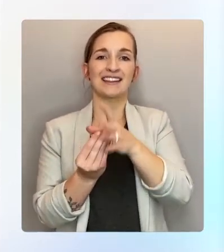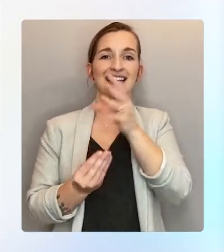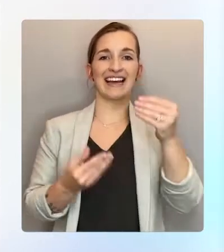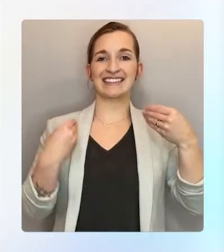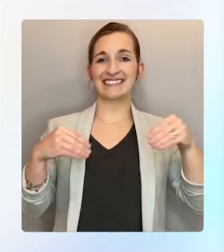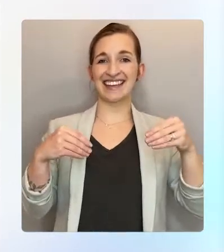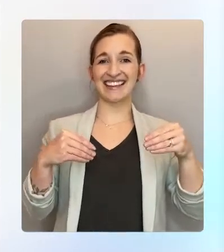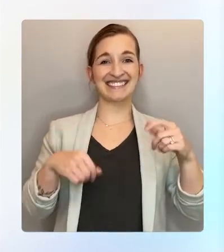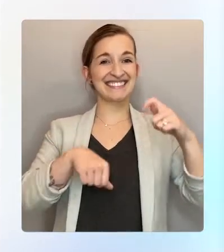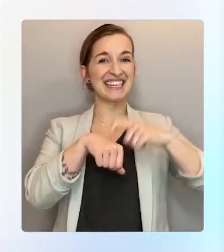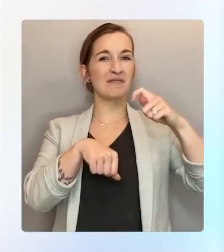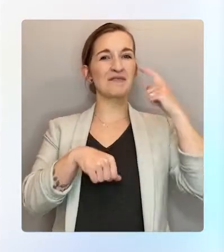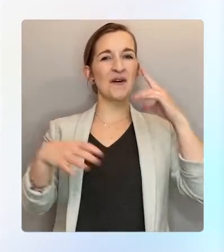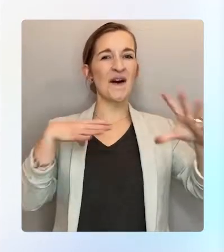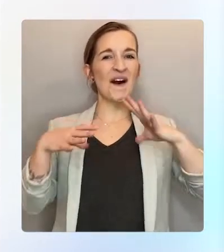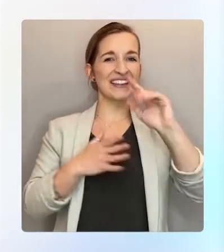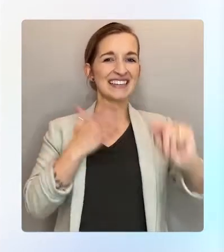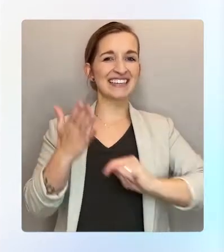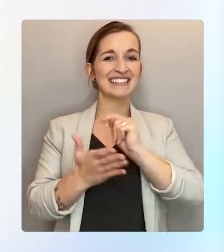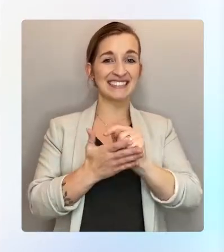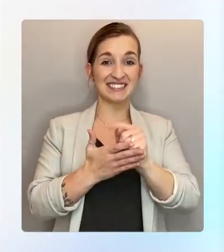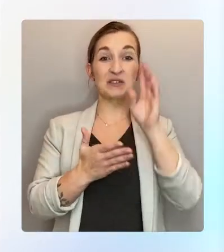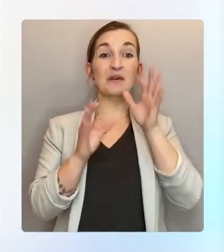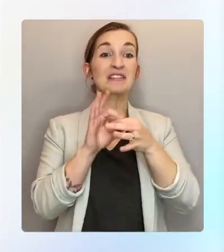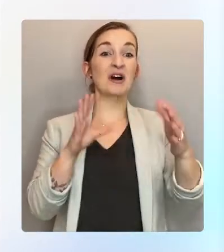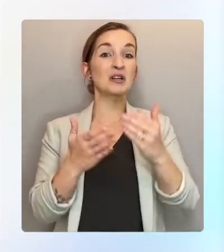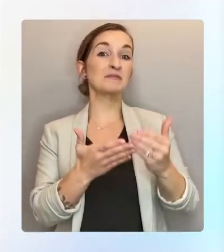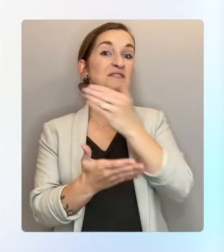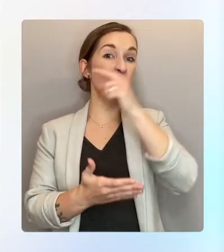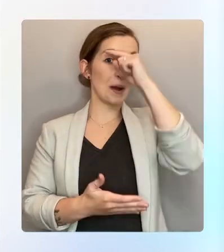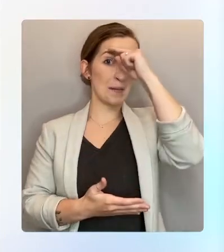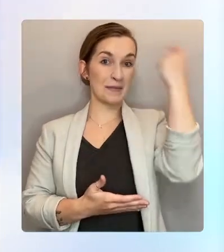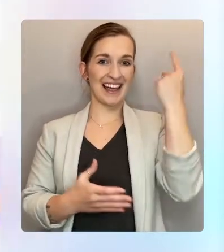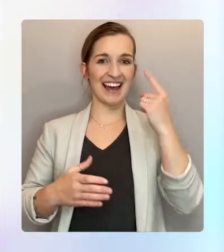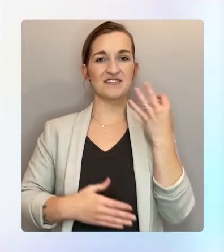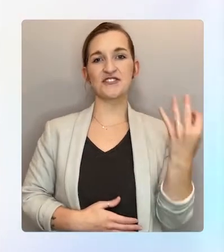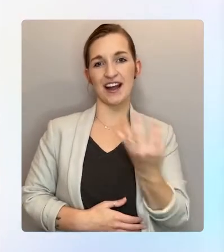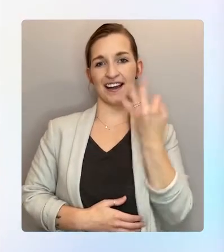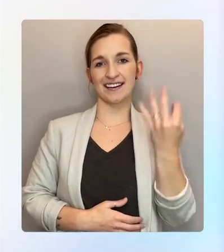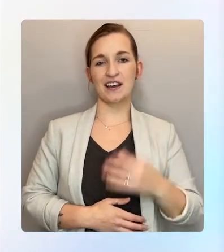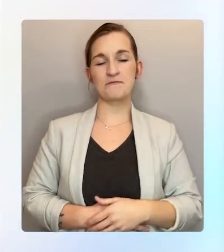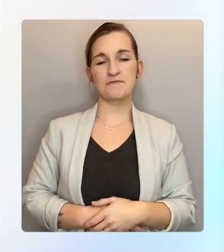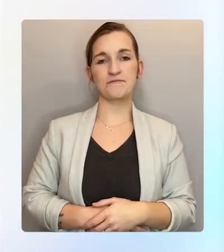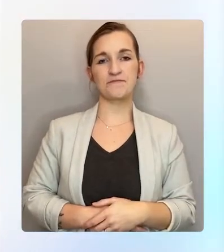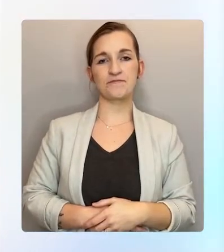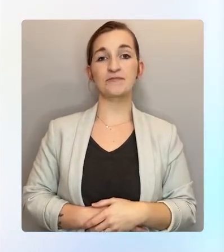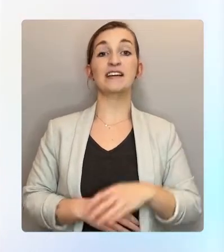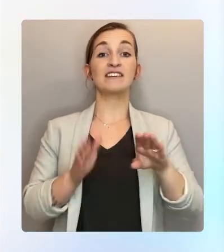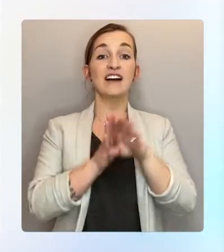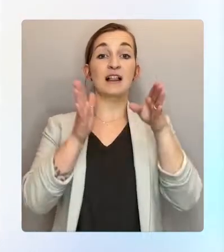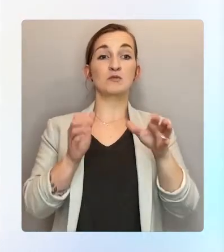the first discounts and bundles will launch for Black Friday. Developers will be able to log into the developer website,